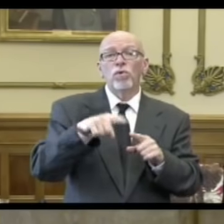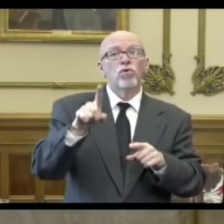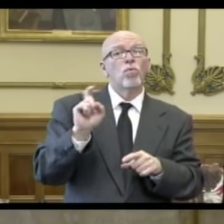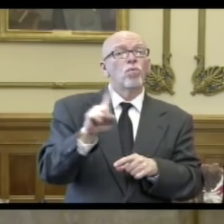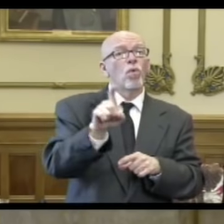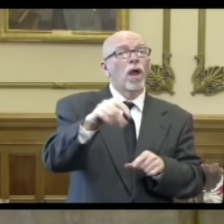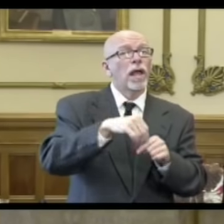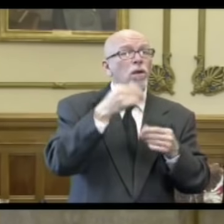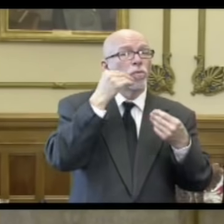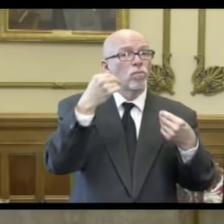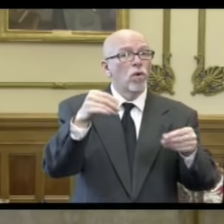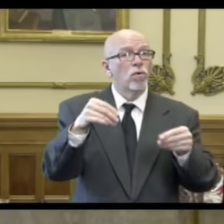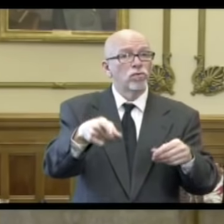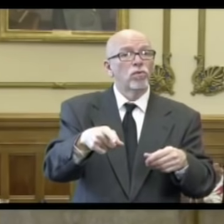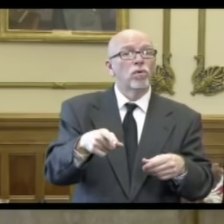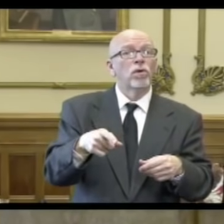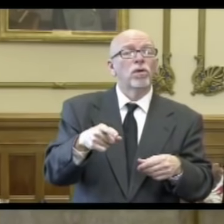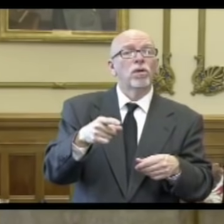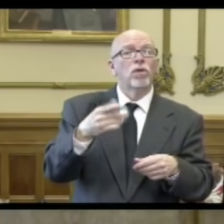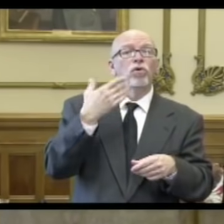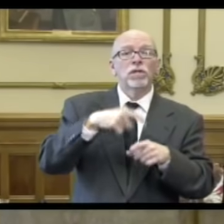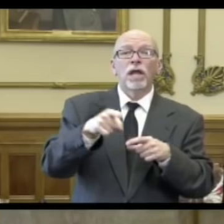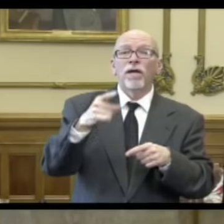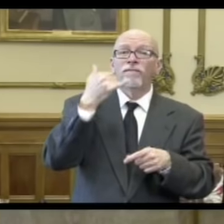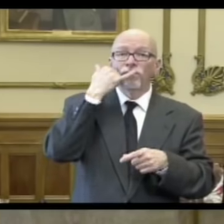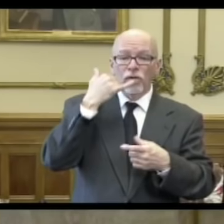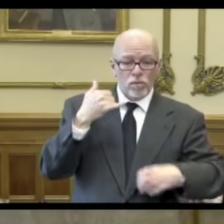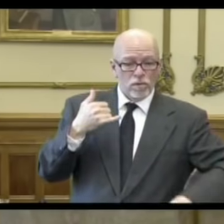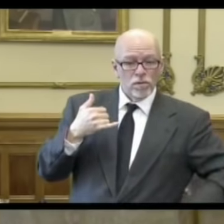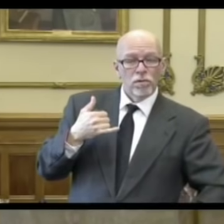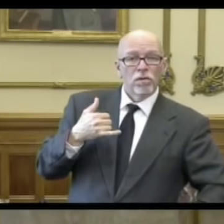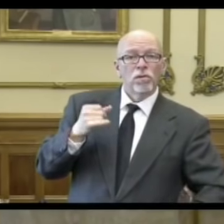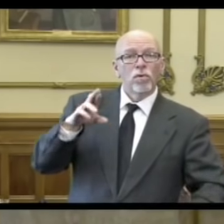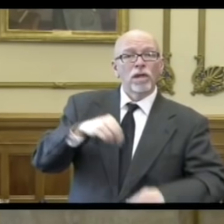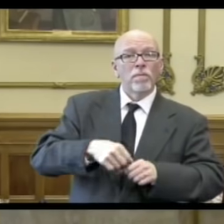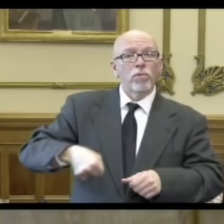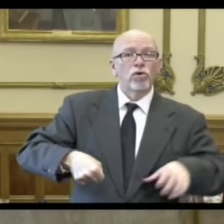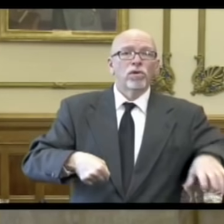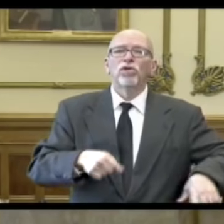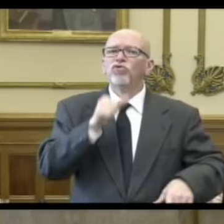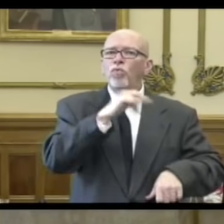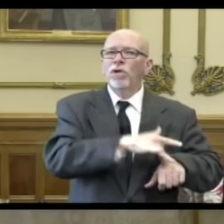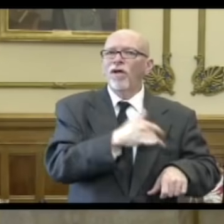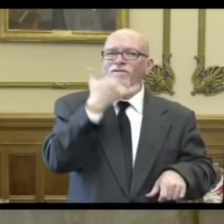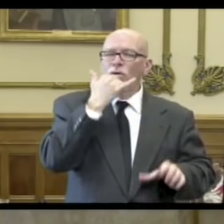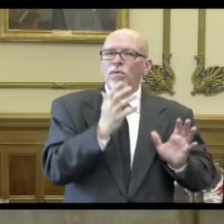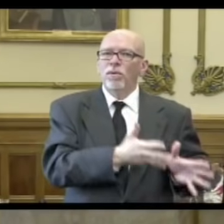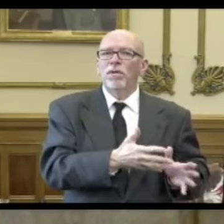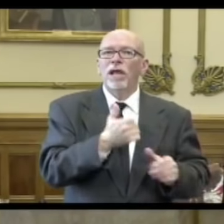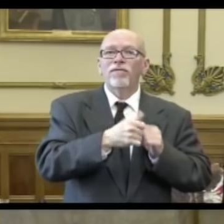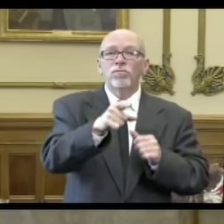HAND SANITIZER WITH ME AND I JUST FREQUENTLY WASH MY HANDS, THE OTHER THING I ALWAYS REMIND PEOPLE IS THAT WHEN YOU'RE WALKING AROUND THE GROCERY STORE AND THAT'S A